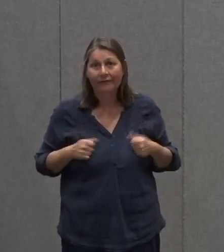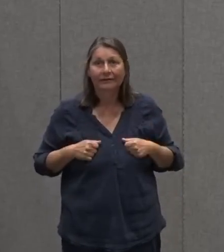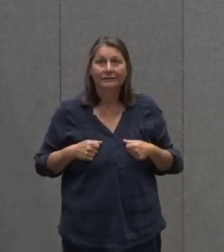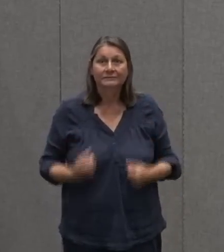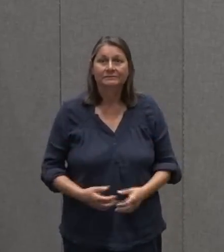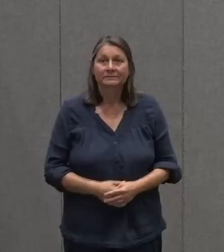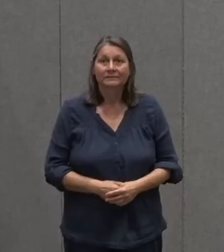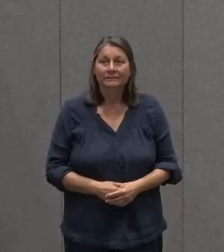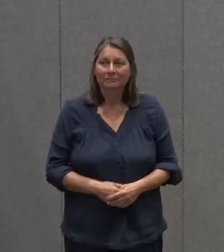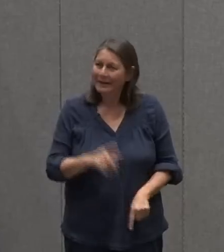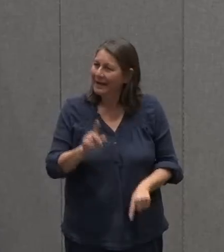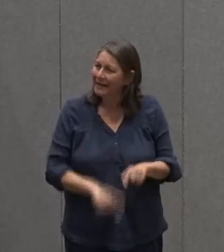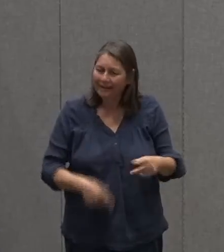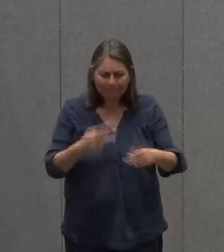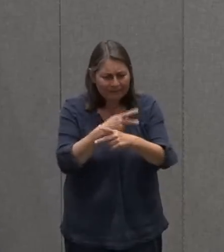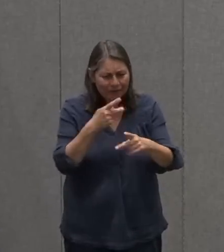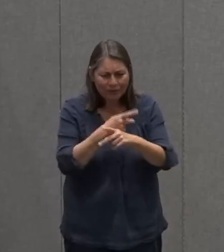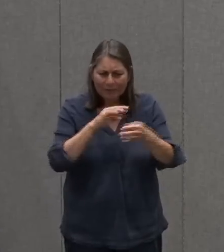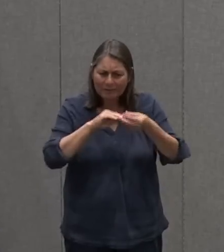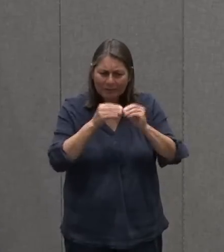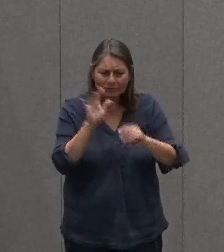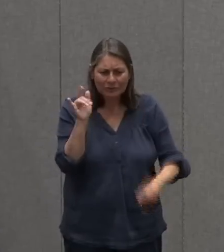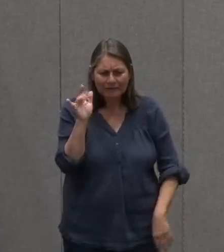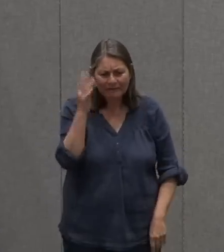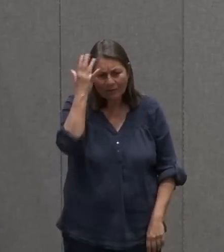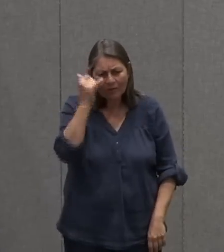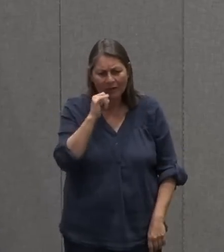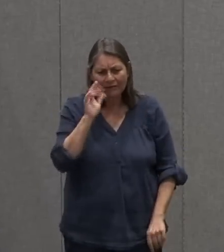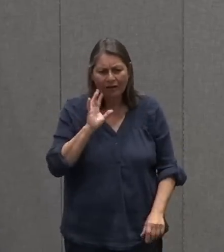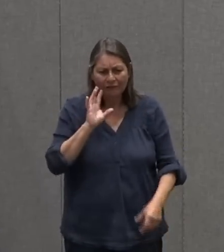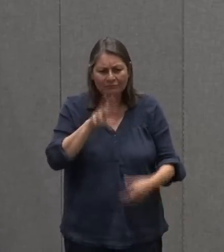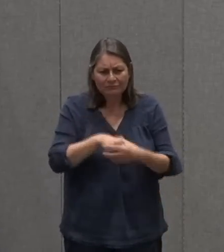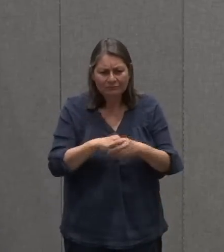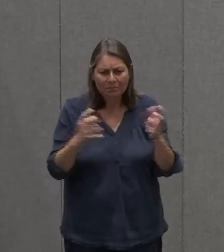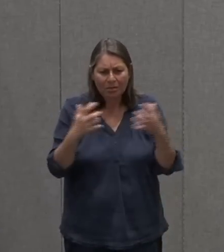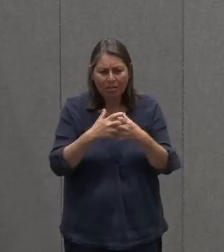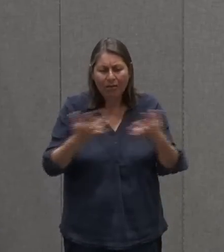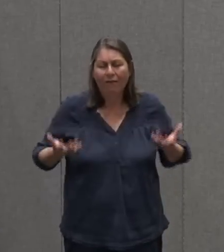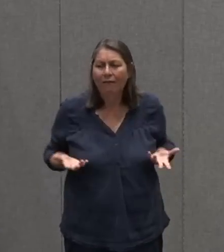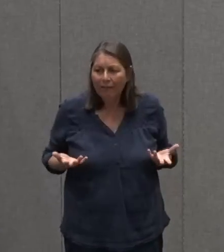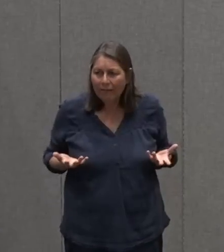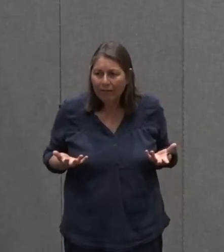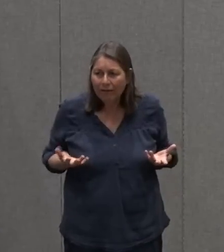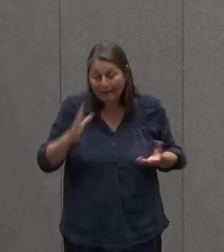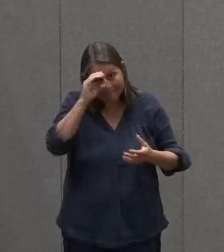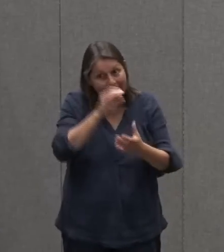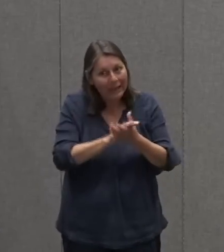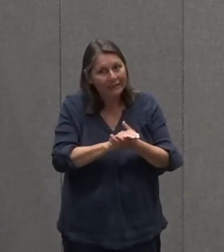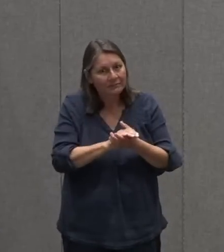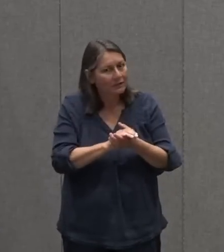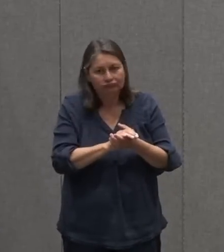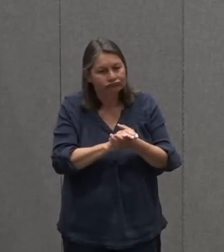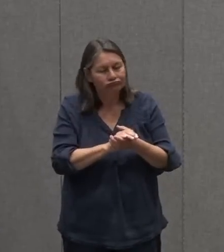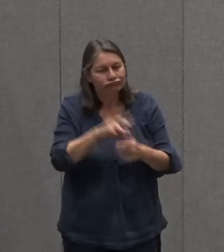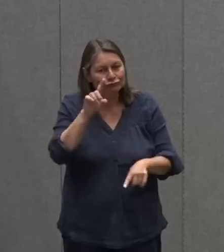25, I think I asked my husband on this too, and he couldn't come up with one. All right, I got it.